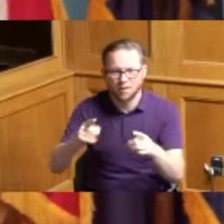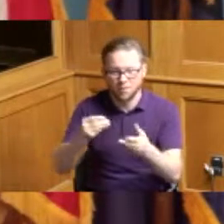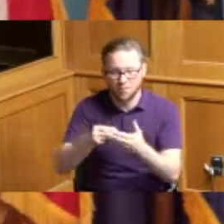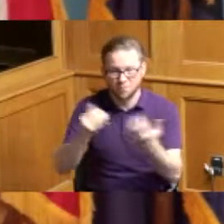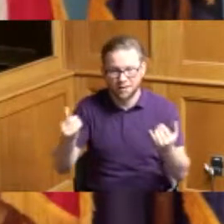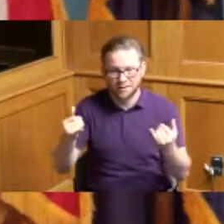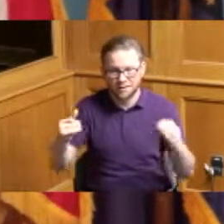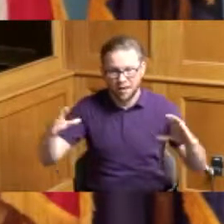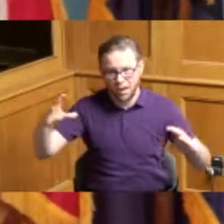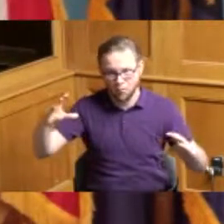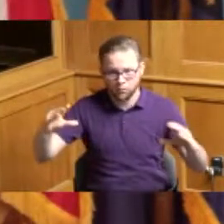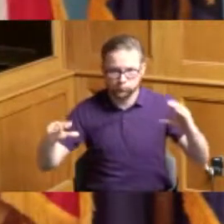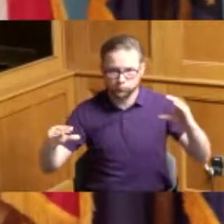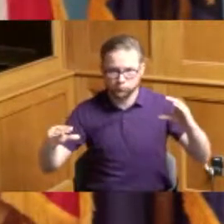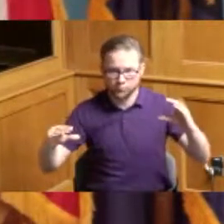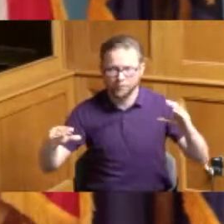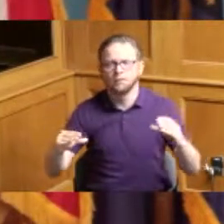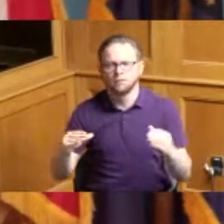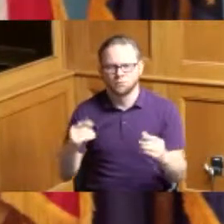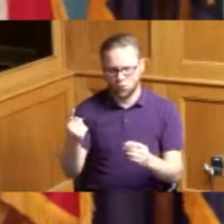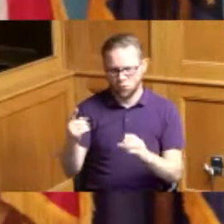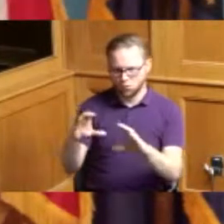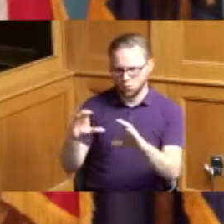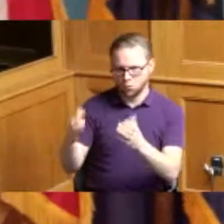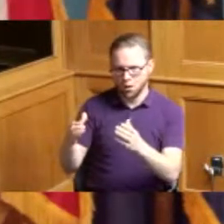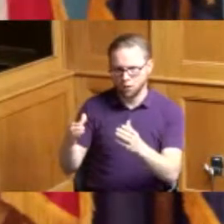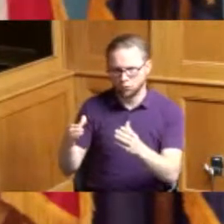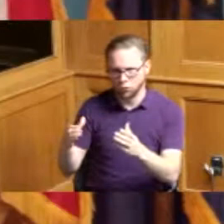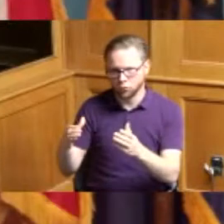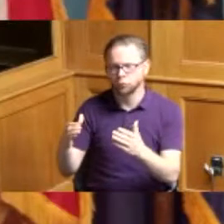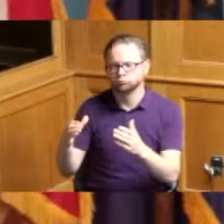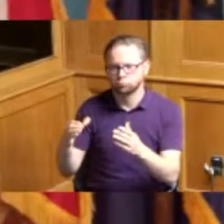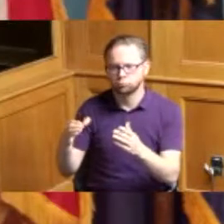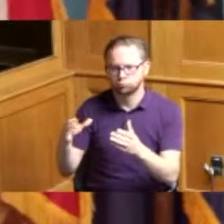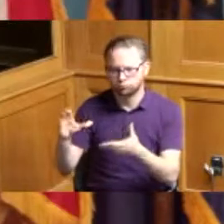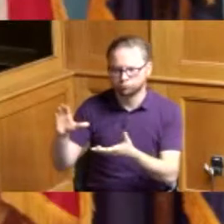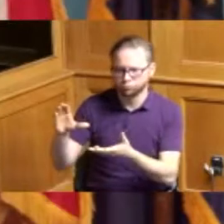burden off of supposedly one group of people and adding a whole new group of people with a burden